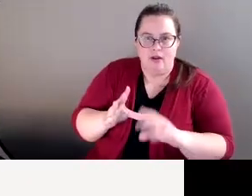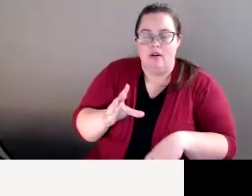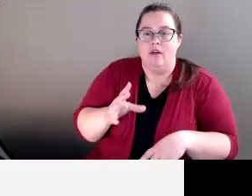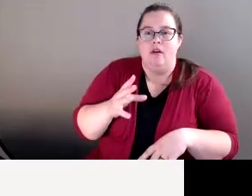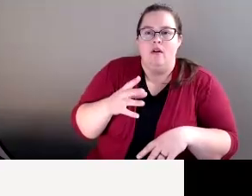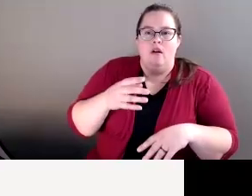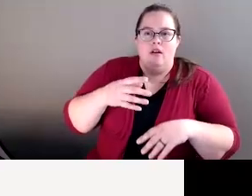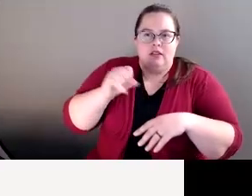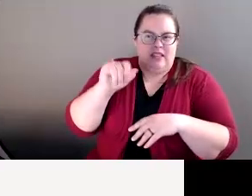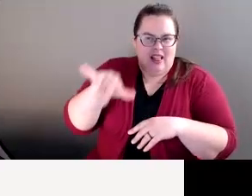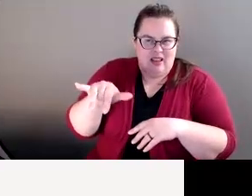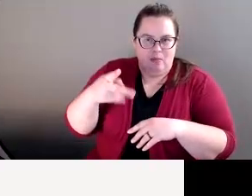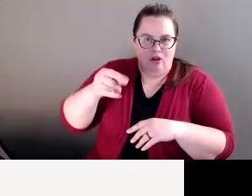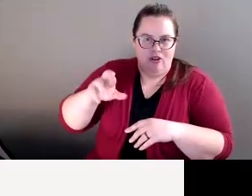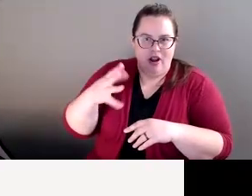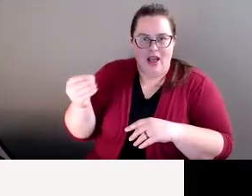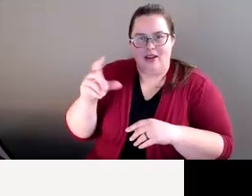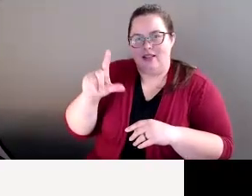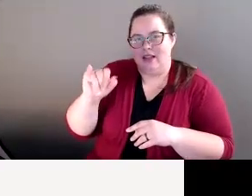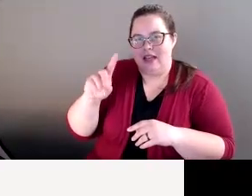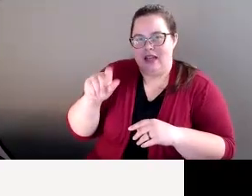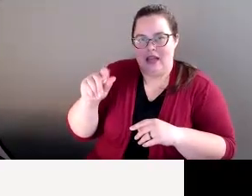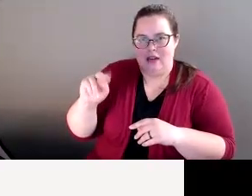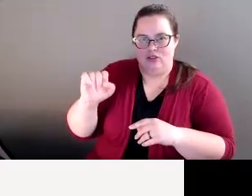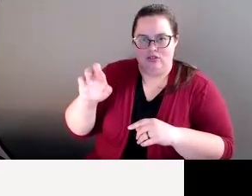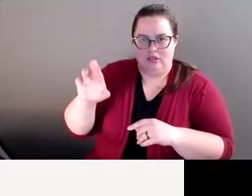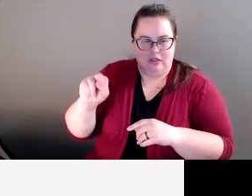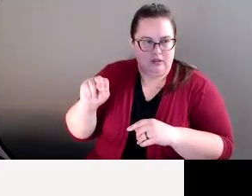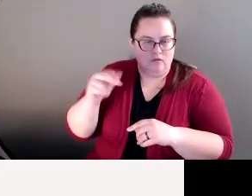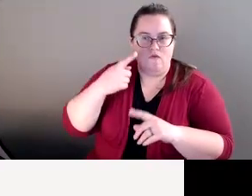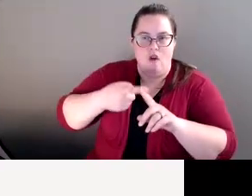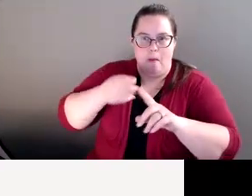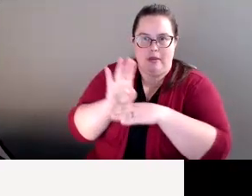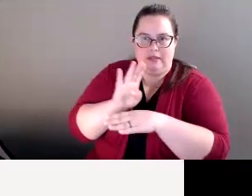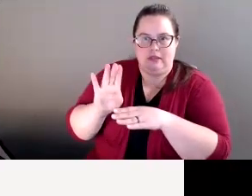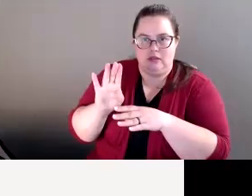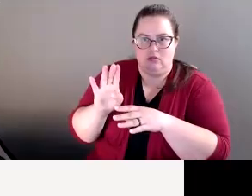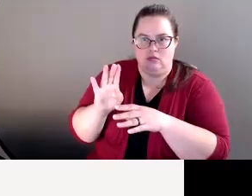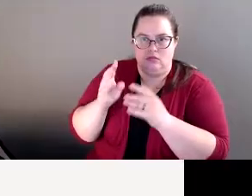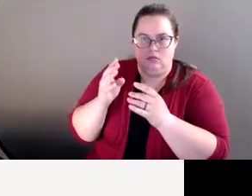to help online instructors identify and deal with fraudulent enrollment.